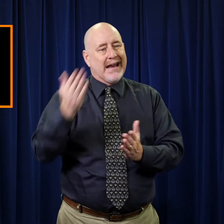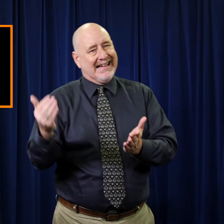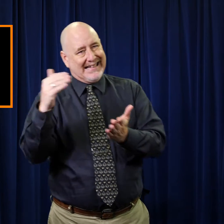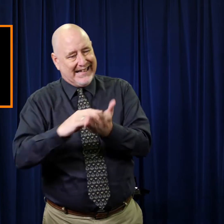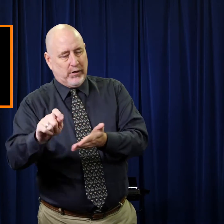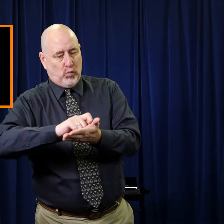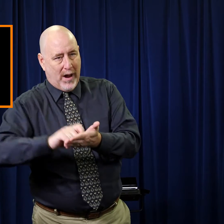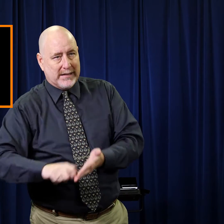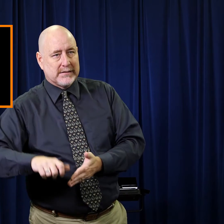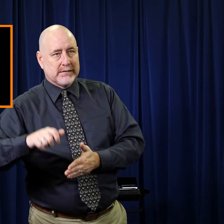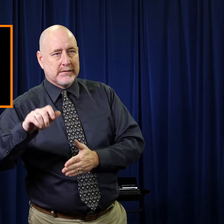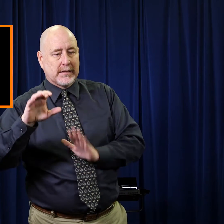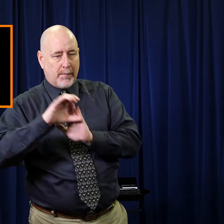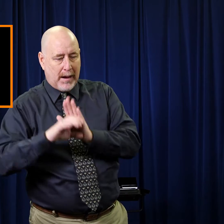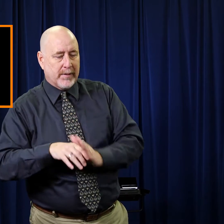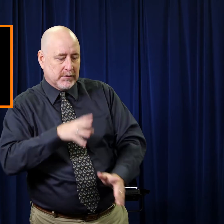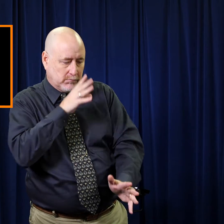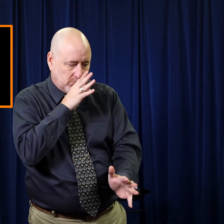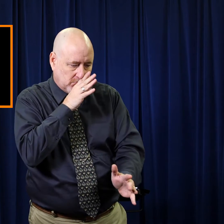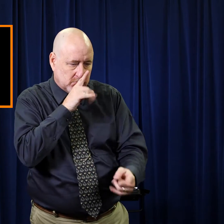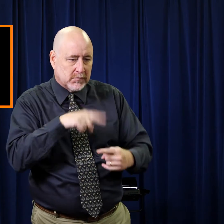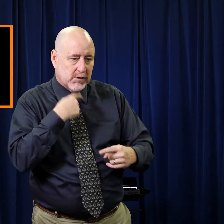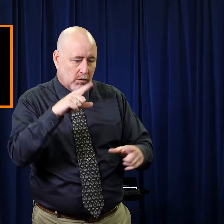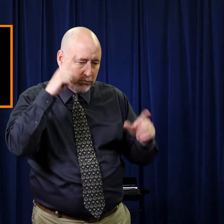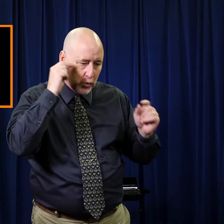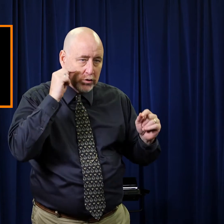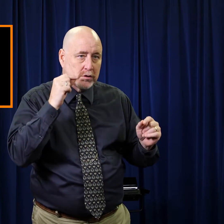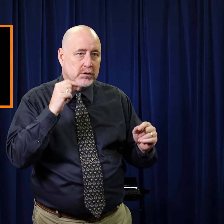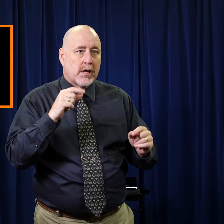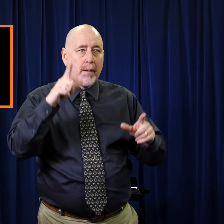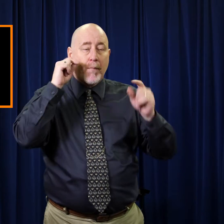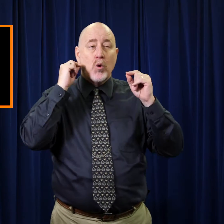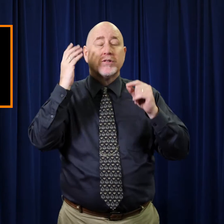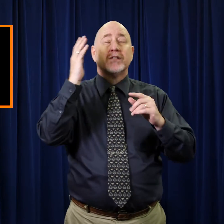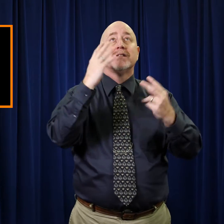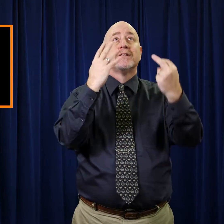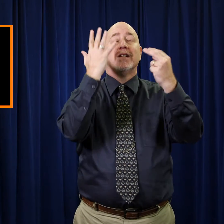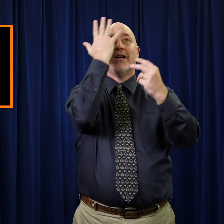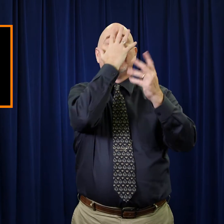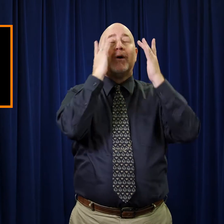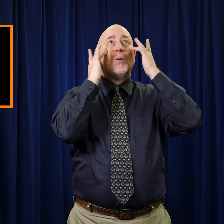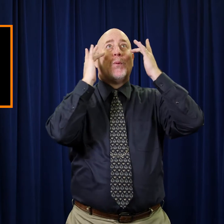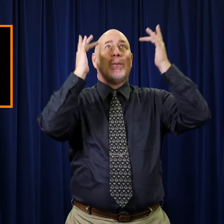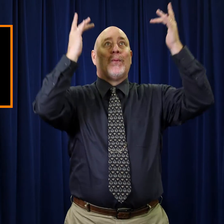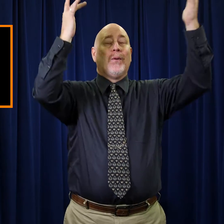God writes the commands again and He speaks them to Moses. And Moses face shines because